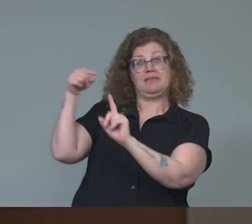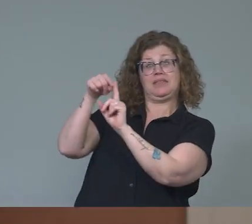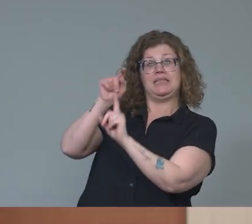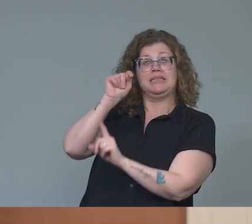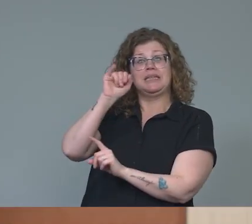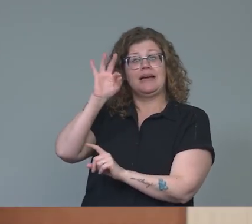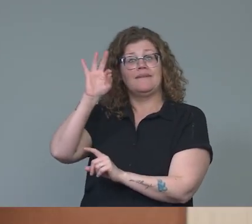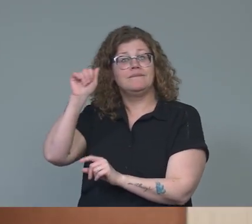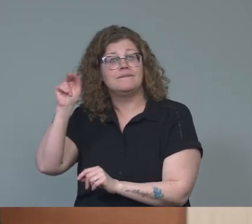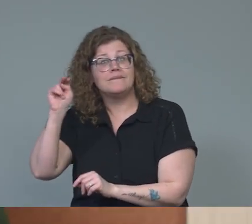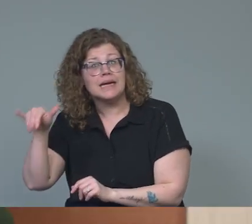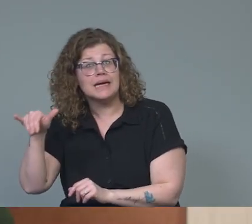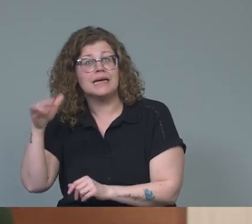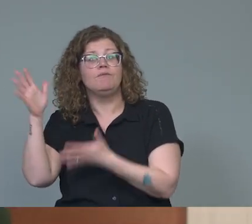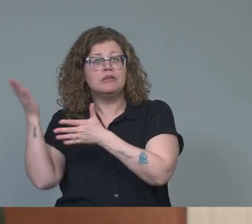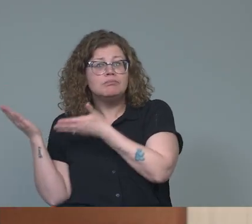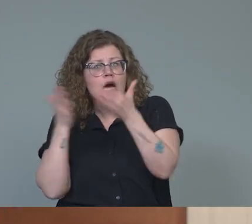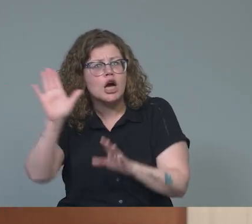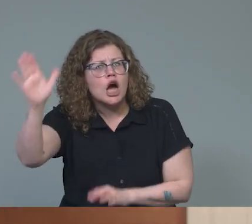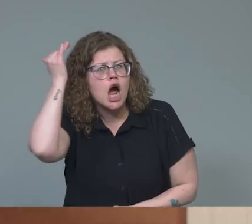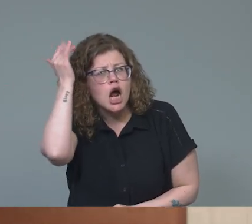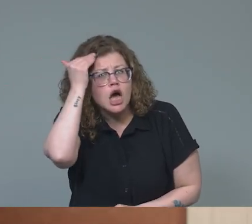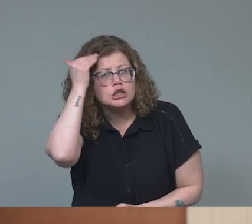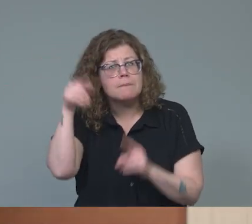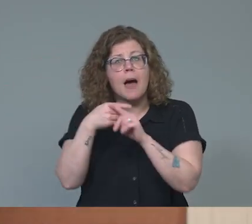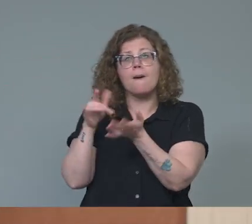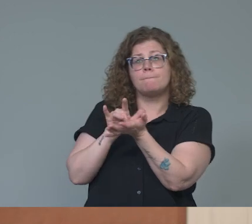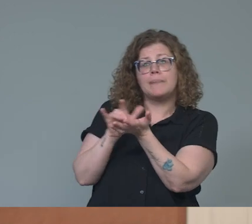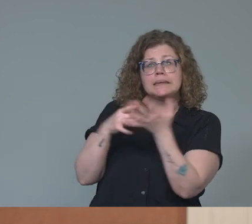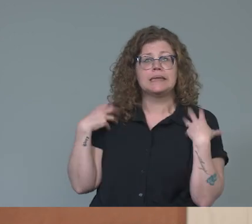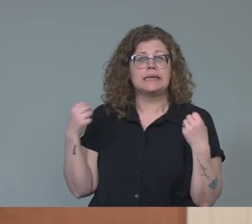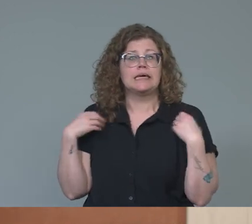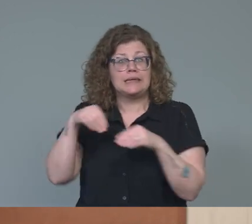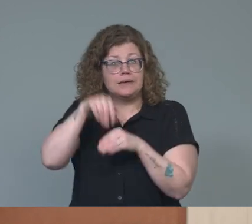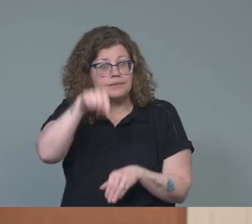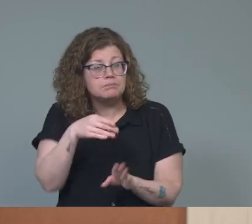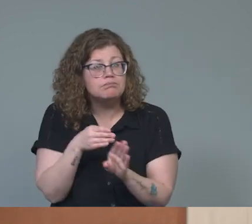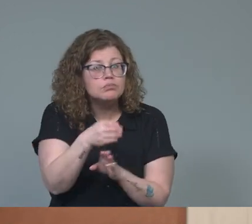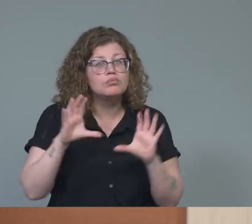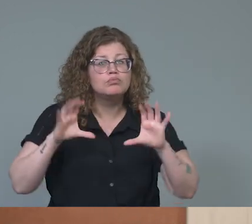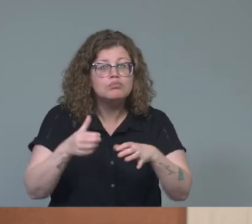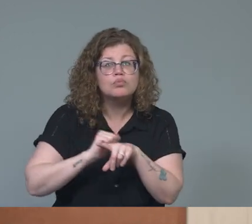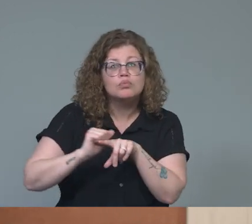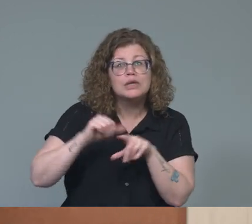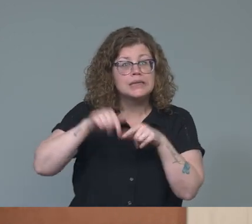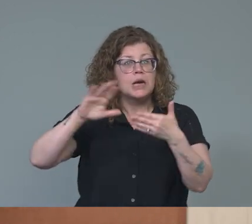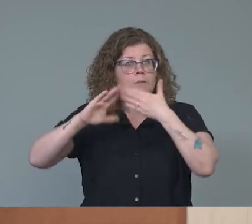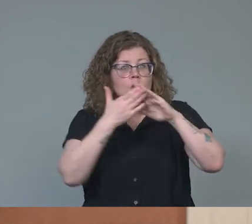So because Tiffany was able to bring her knowledge as a medicine healer to this practice, working with the community, sharing stories, taking people on walks,